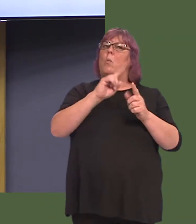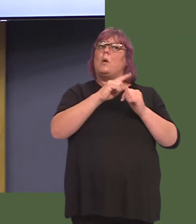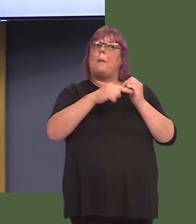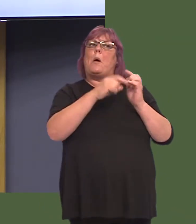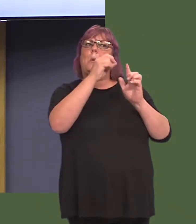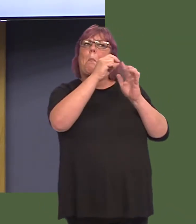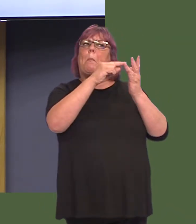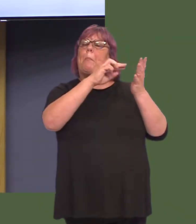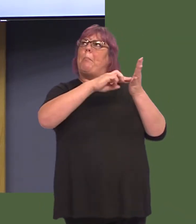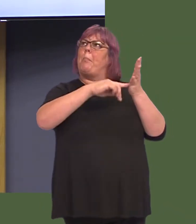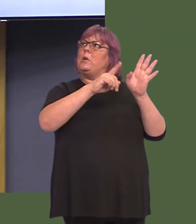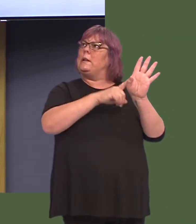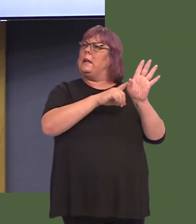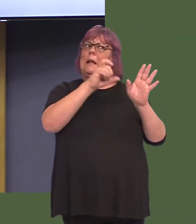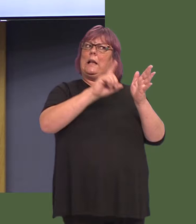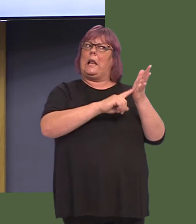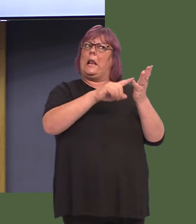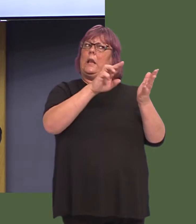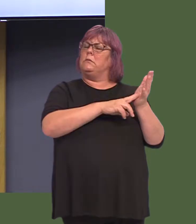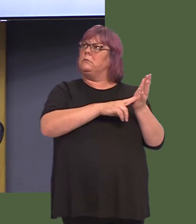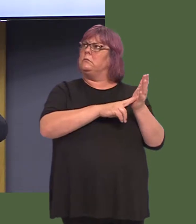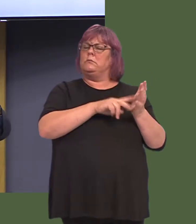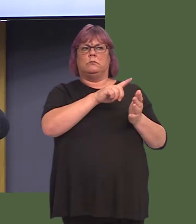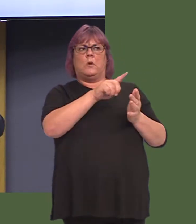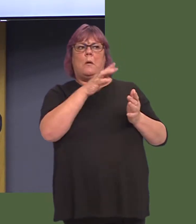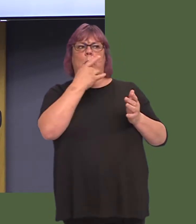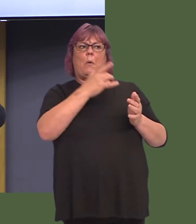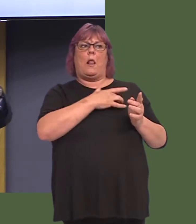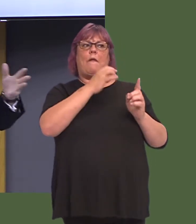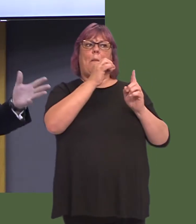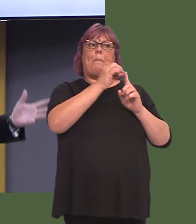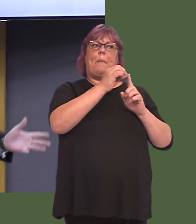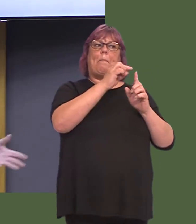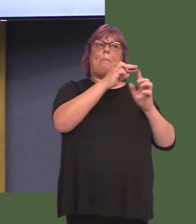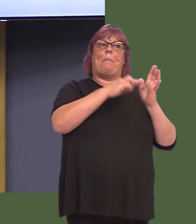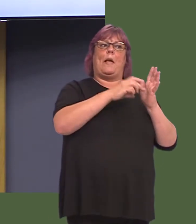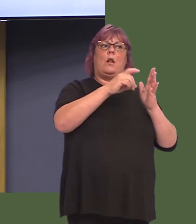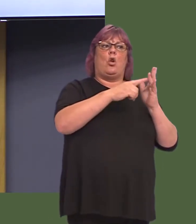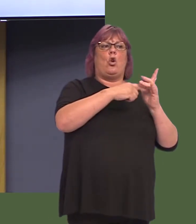to Pontyclun, where you have a population from Pencoed to the surrounding area of around